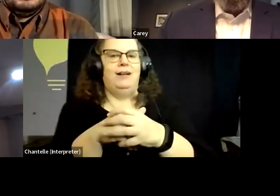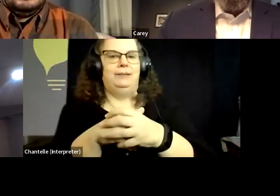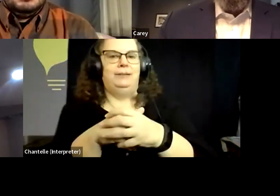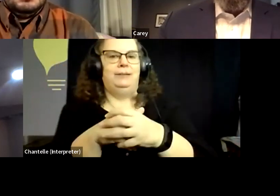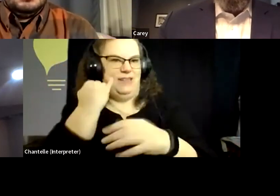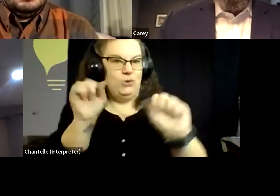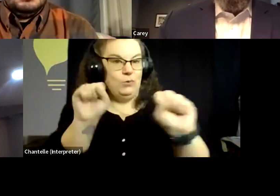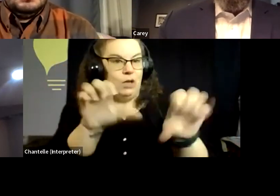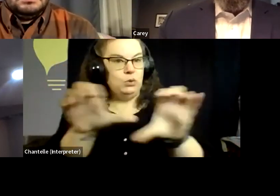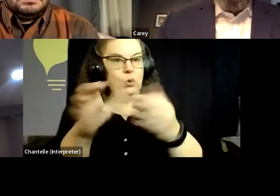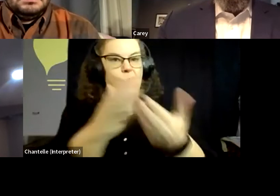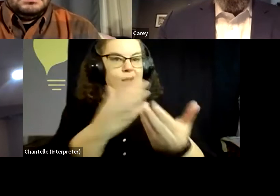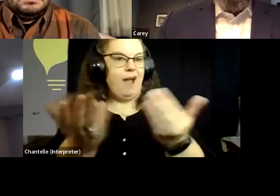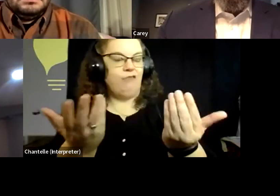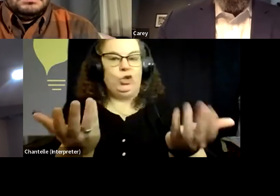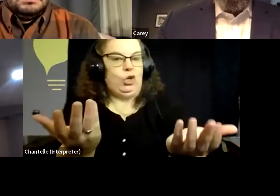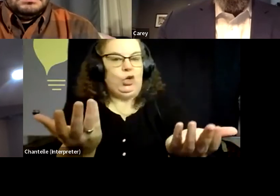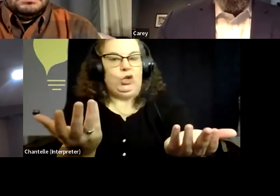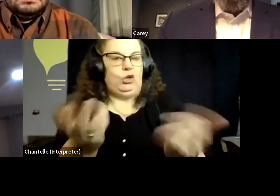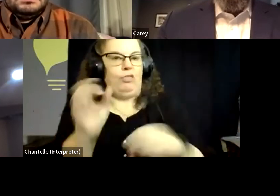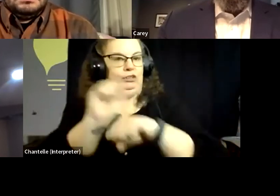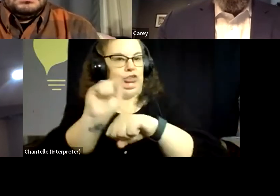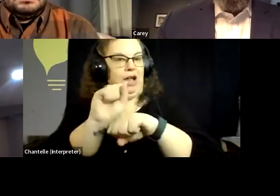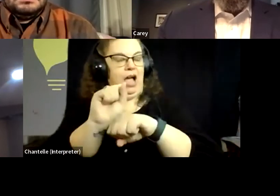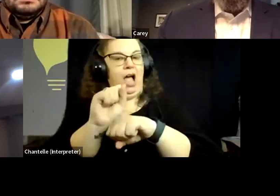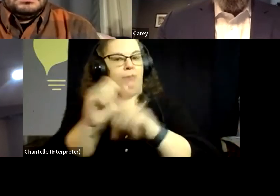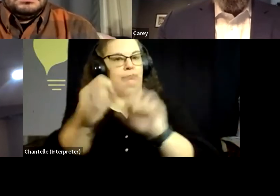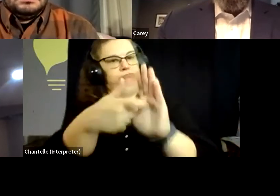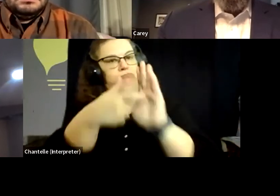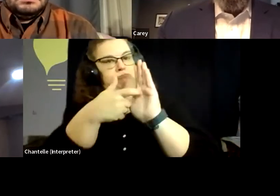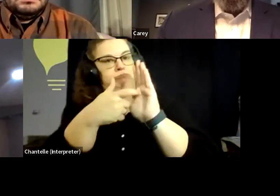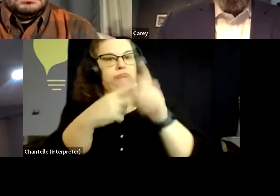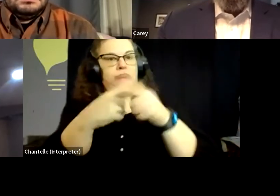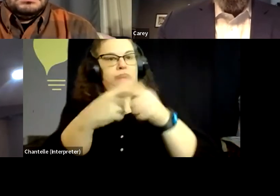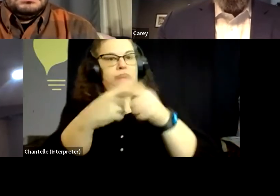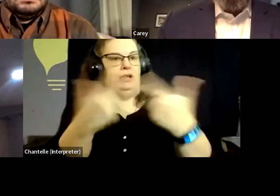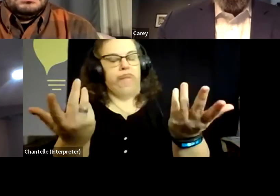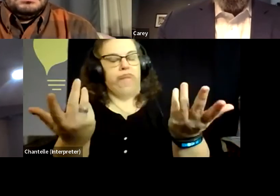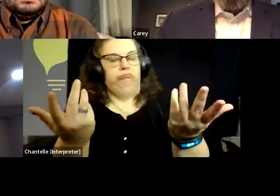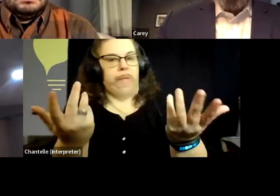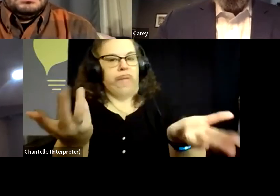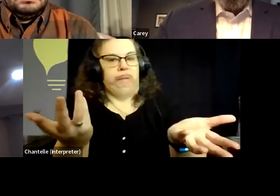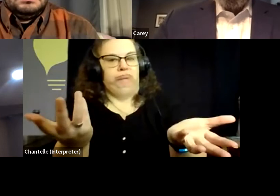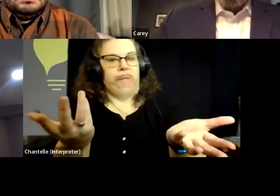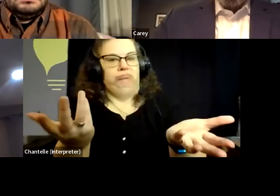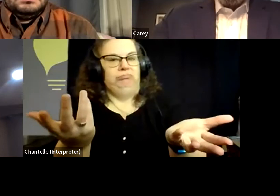whatever the job is asking, then it shouldn't be a problem